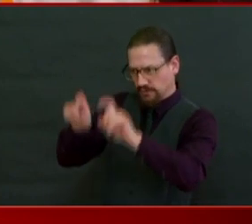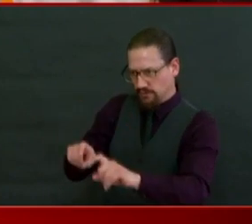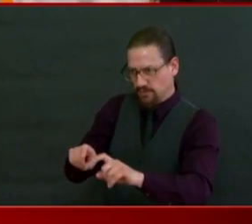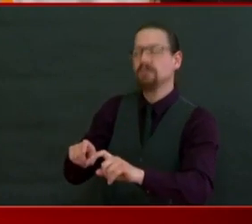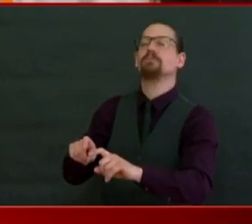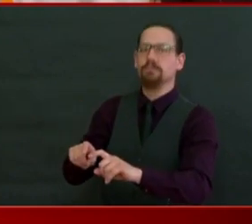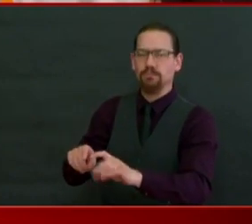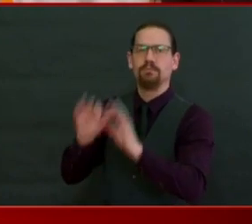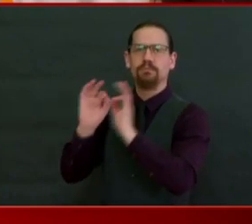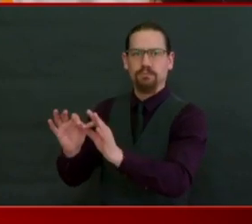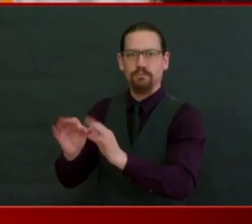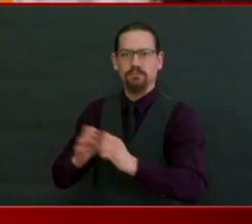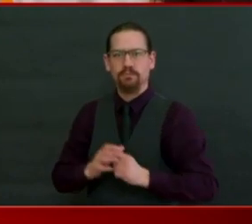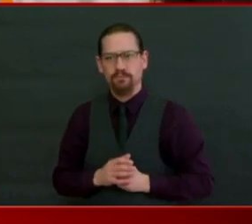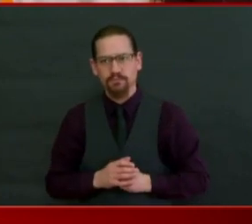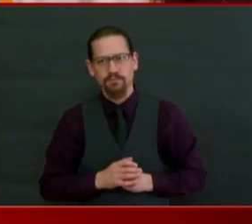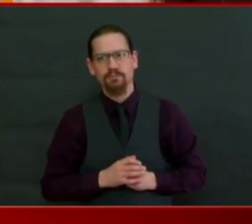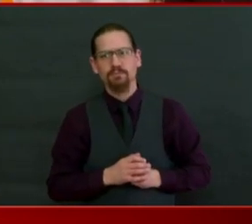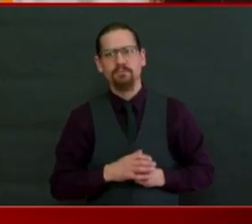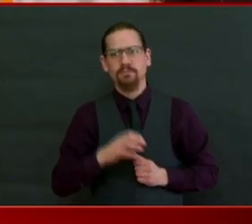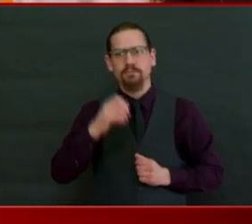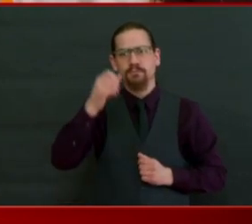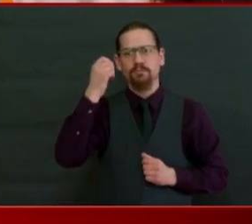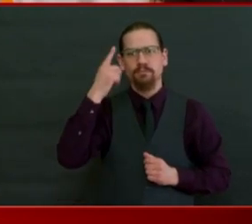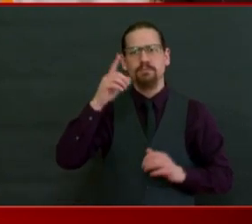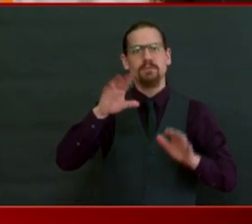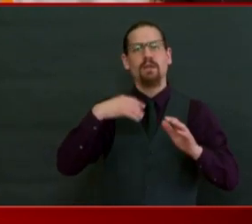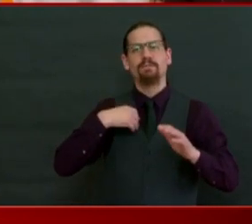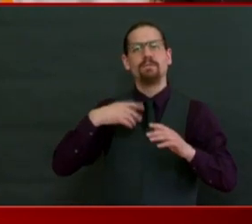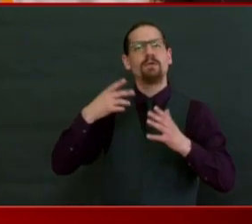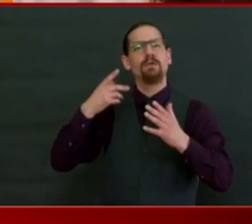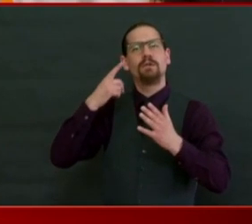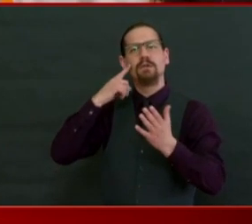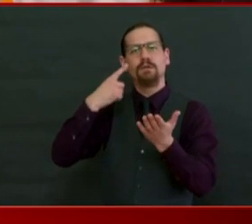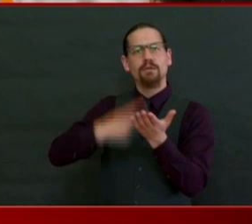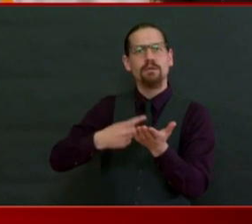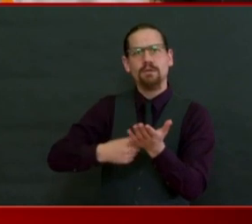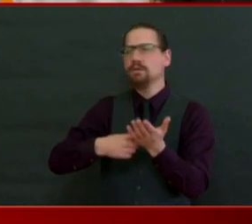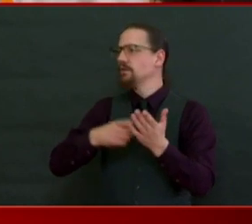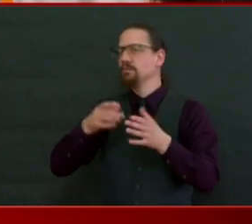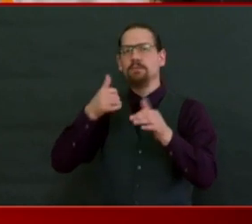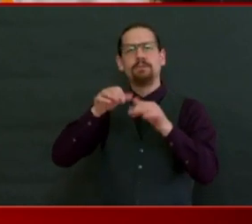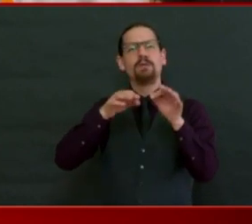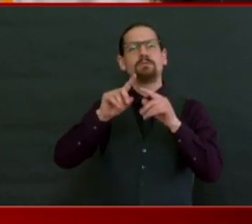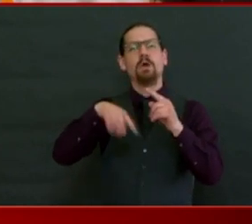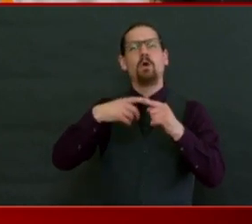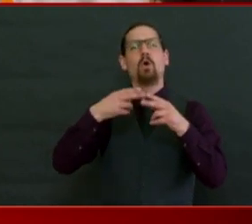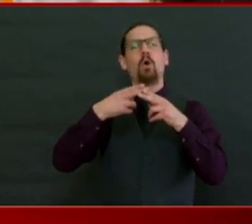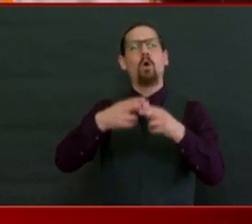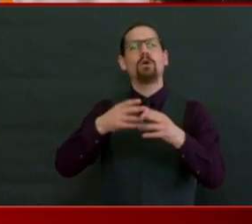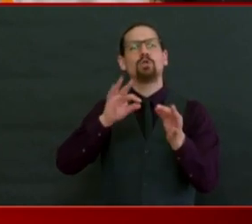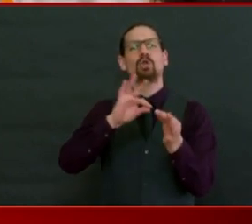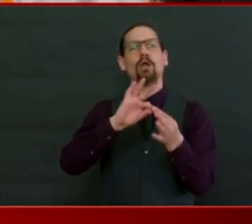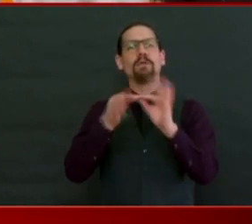BECAUSE OF THAT, WE TALK ABOUT HOW TO INTERPRET THE RESULTS AND, AS I JUST MENTIONED, WE